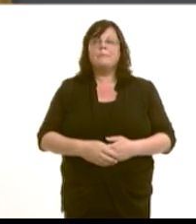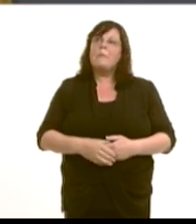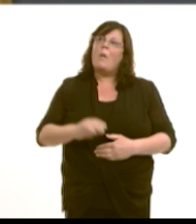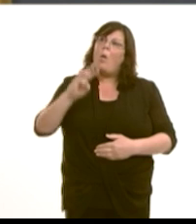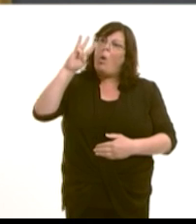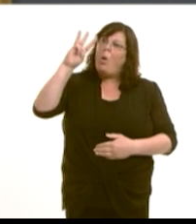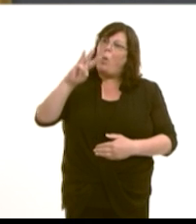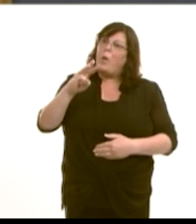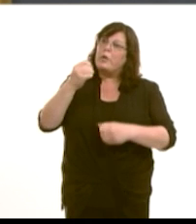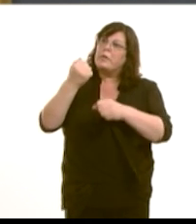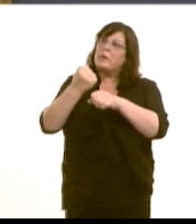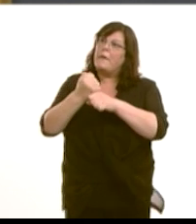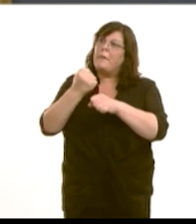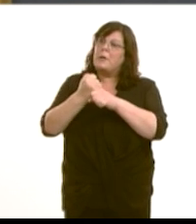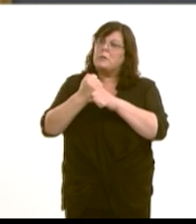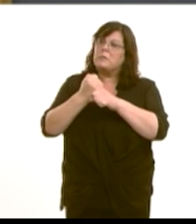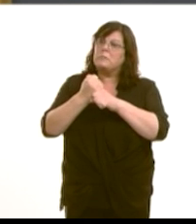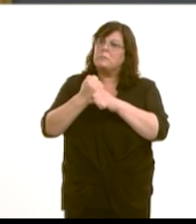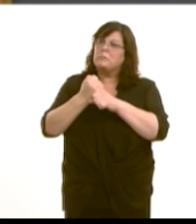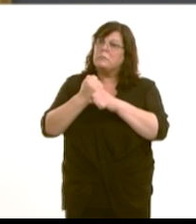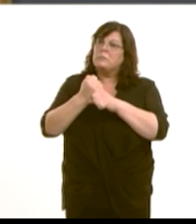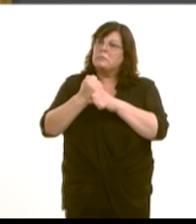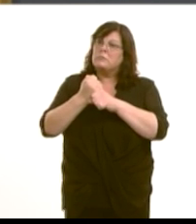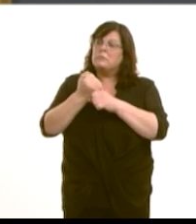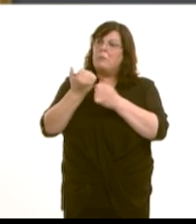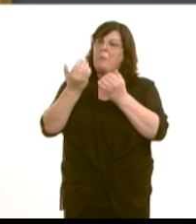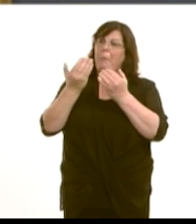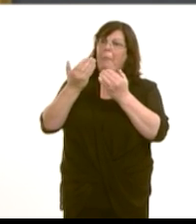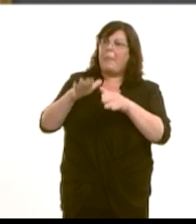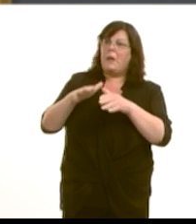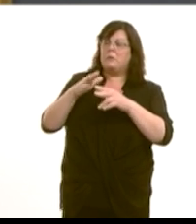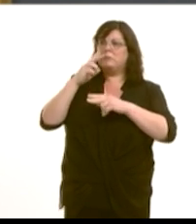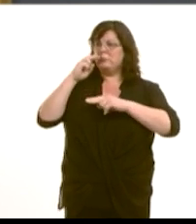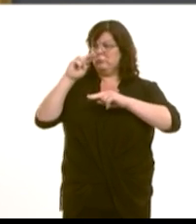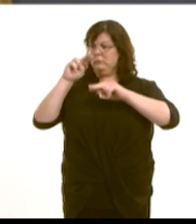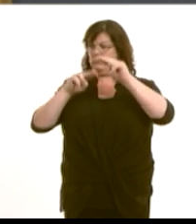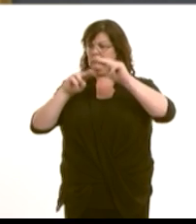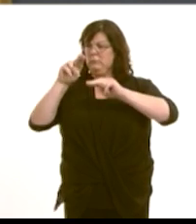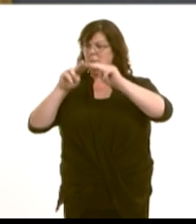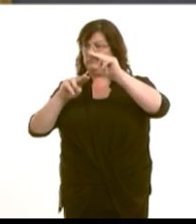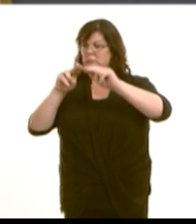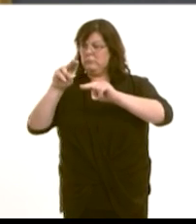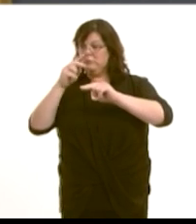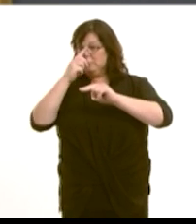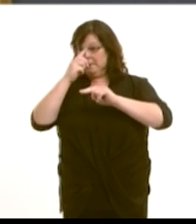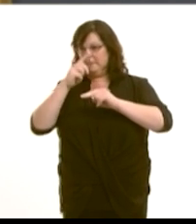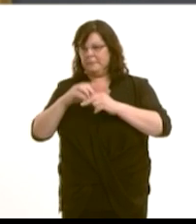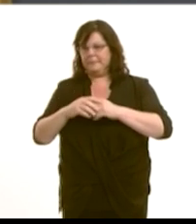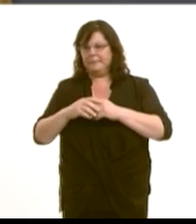to make an initial analysis at least of the relative merits of the variousóa rather bewildering